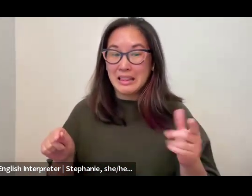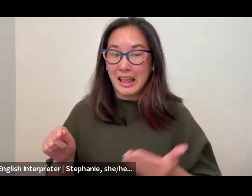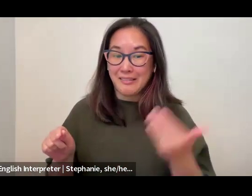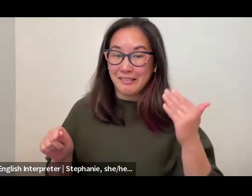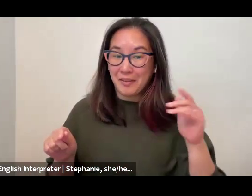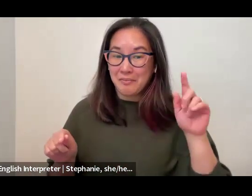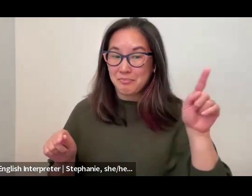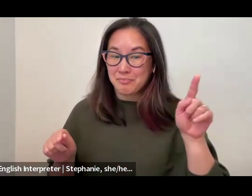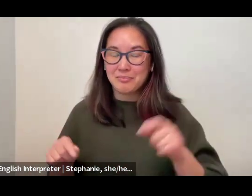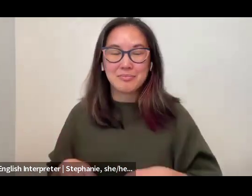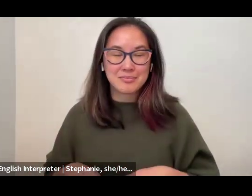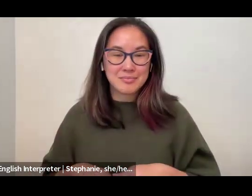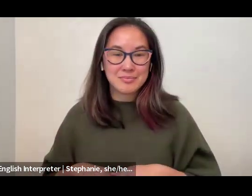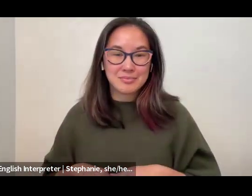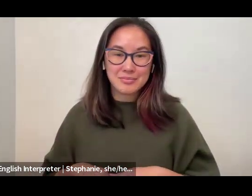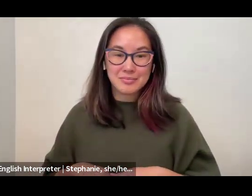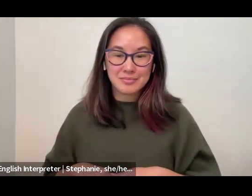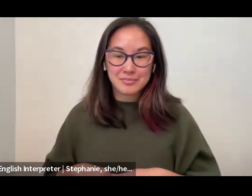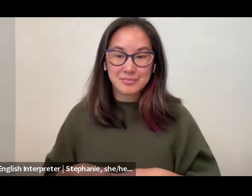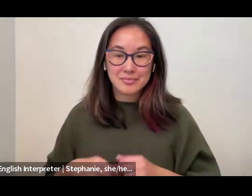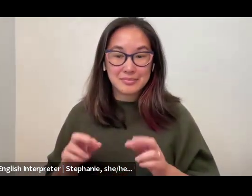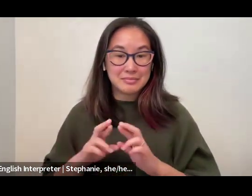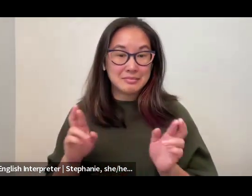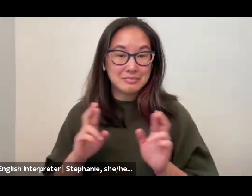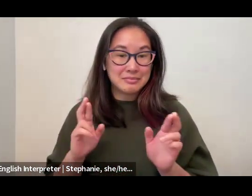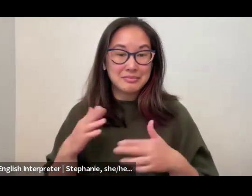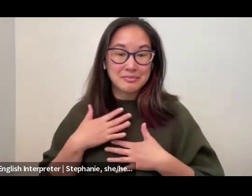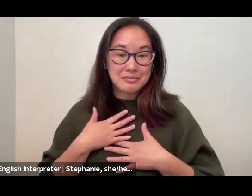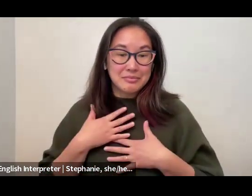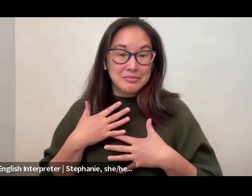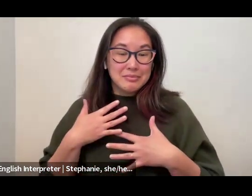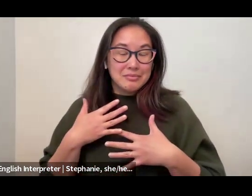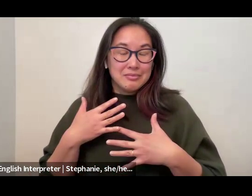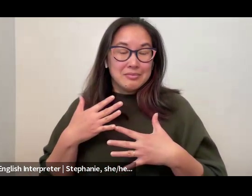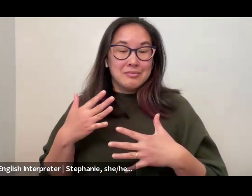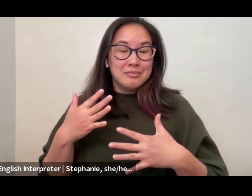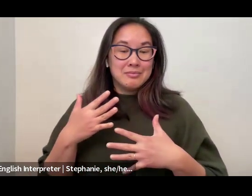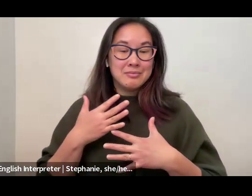All right, get ready, breathing in, breathing out.